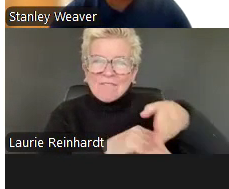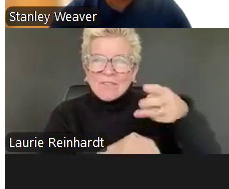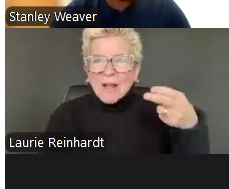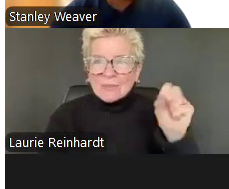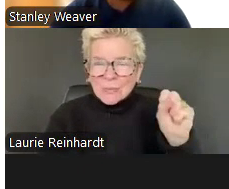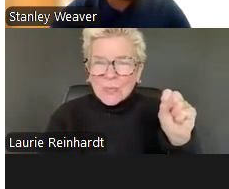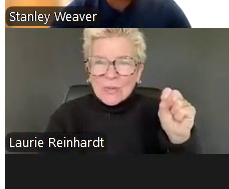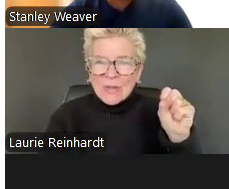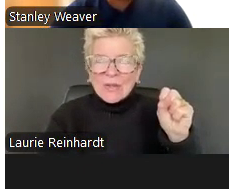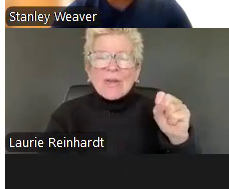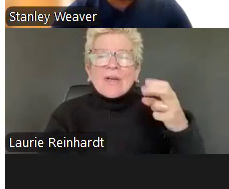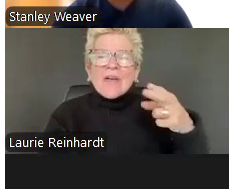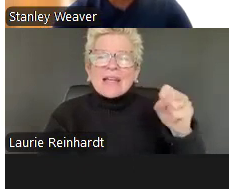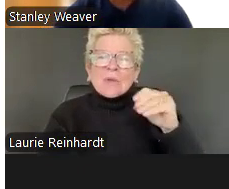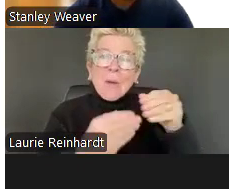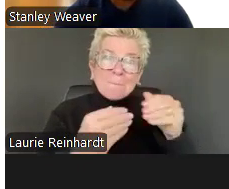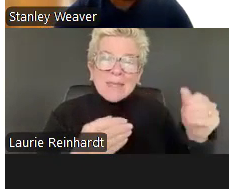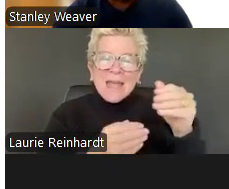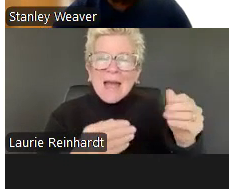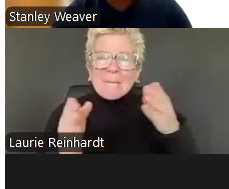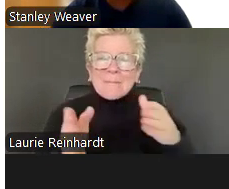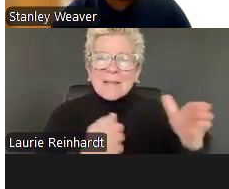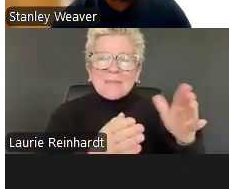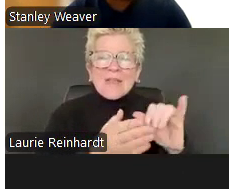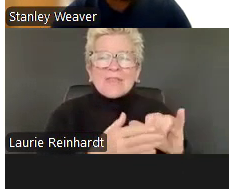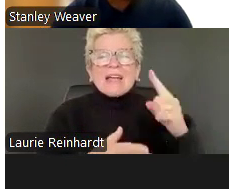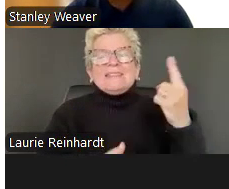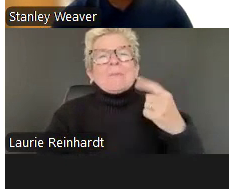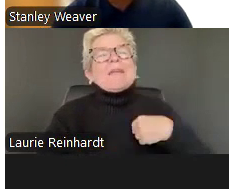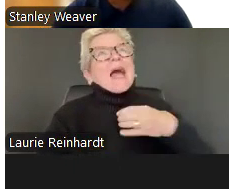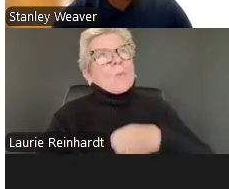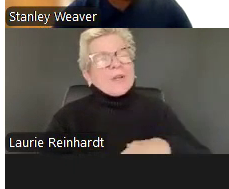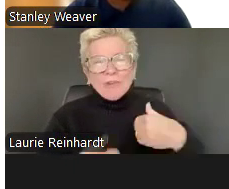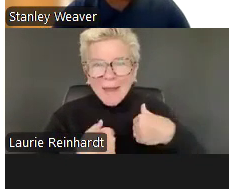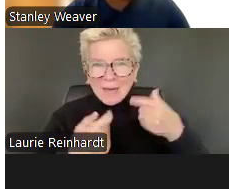and Beyond plan is the exact thing that I wish that I had as a student so instead of